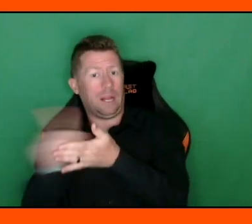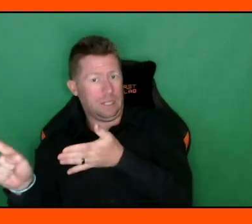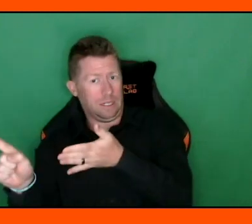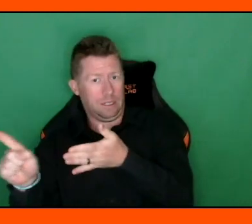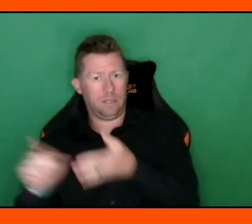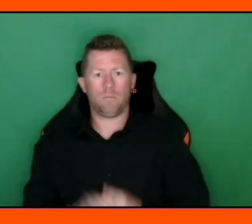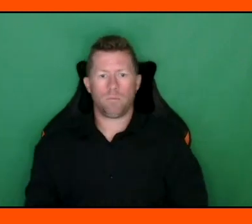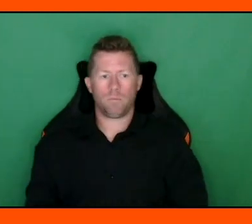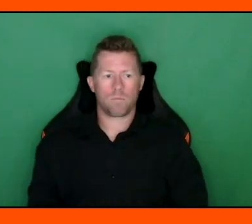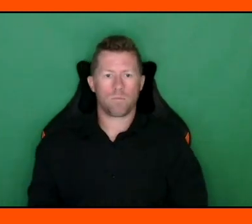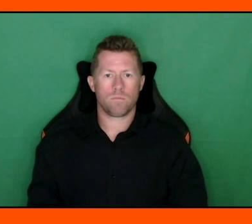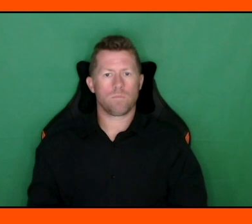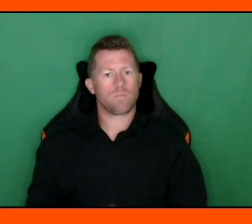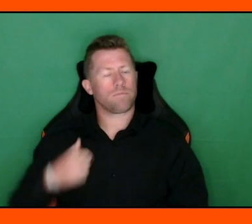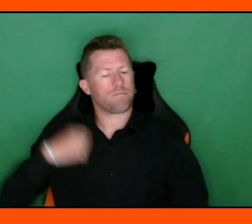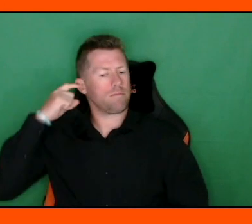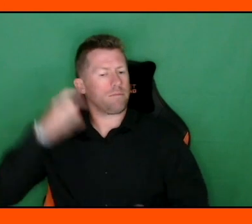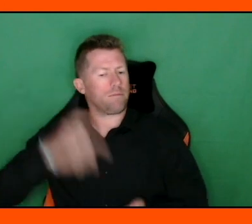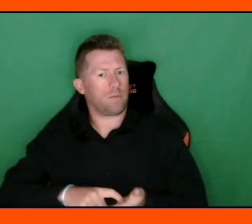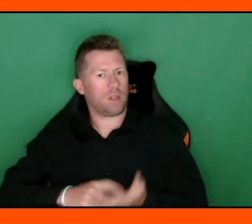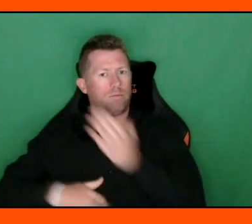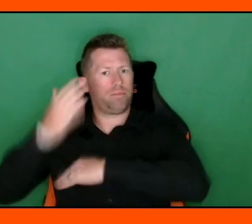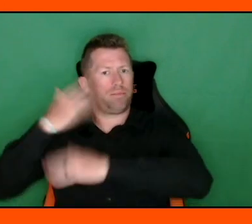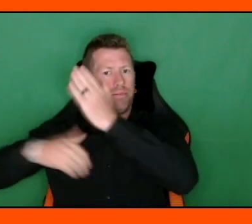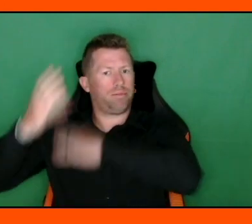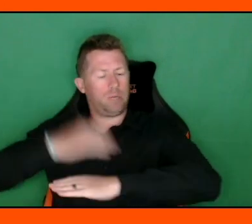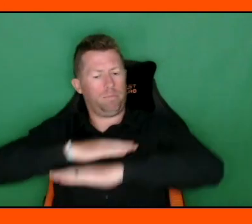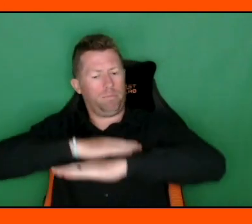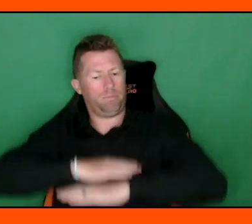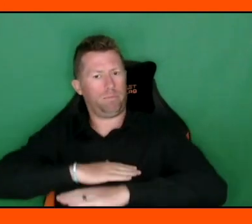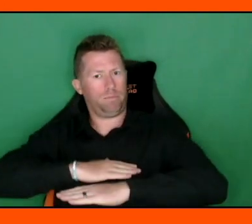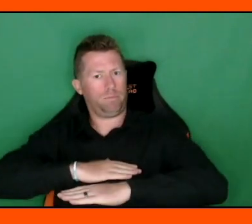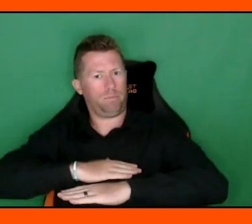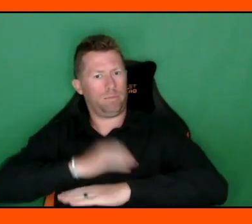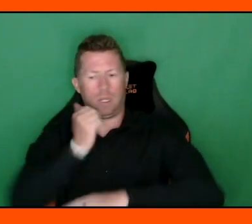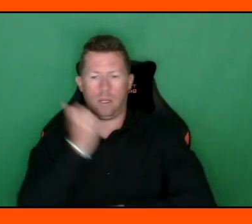I would like to acknowledge the traditional custodians of the lands we are meeting across Australia.